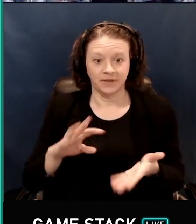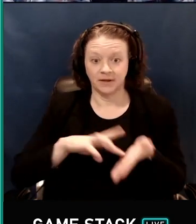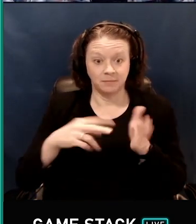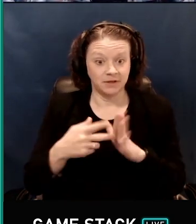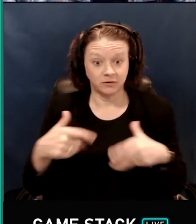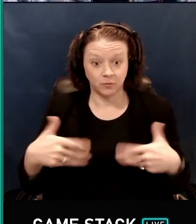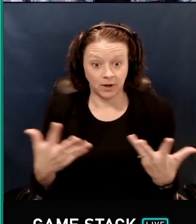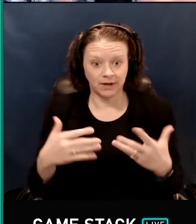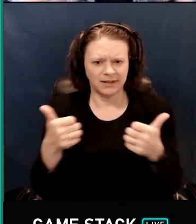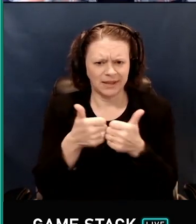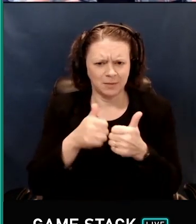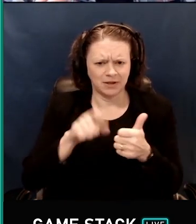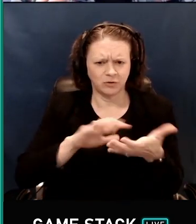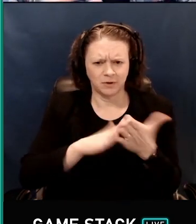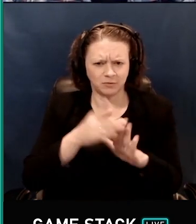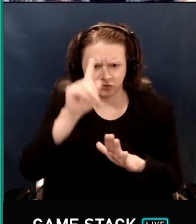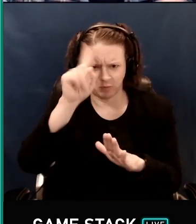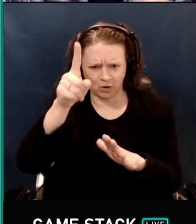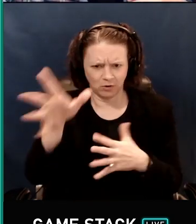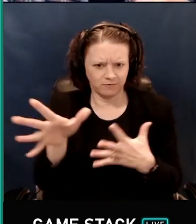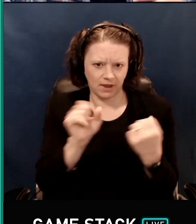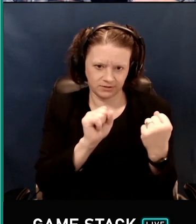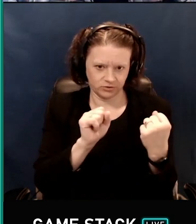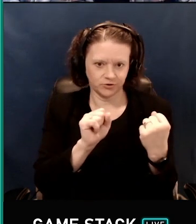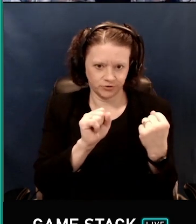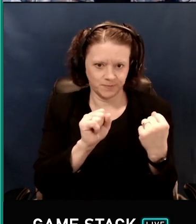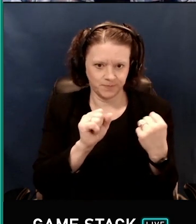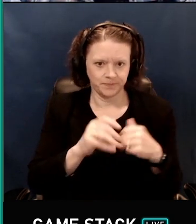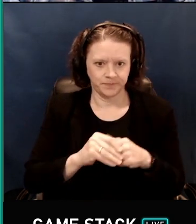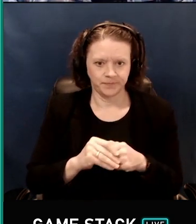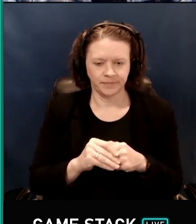There are memory multiplier techniques that are very powerful.